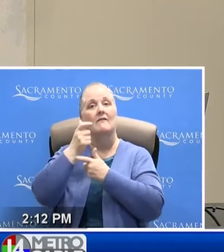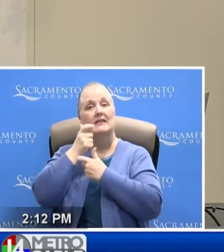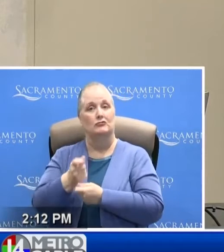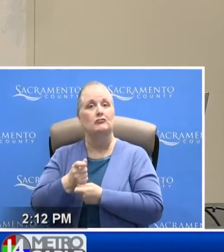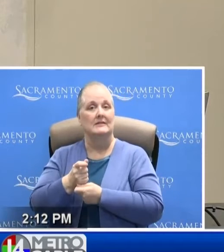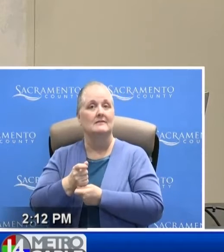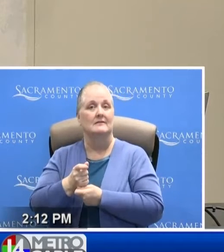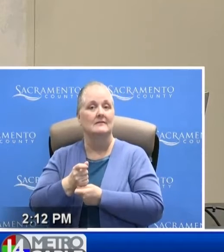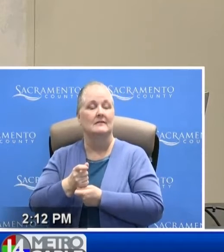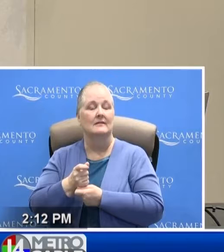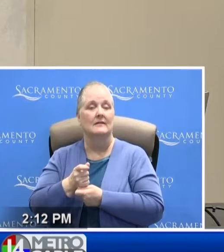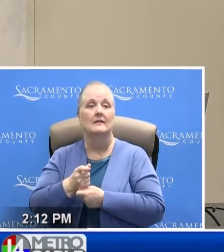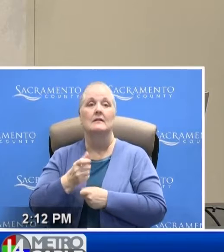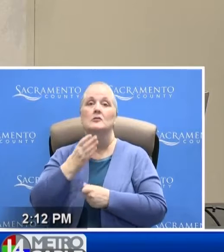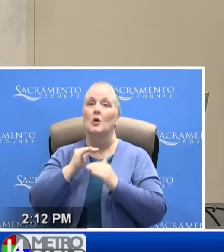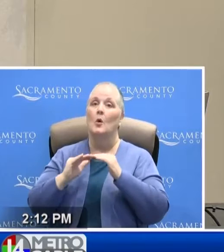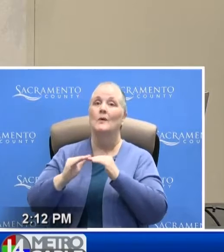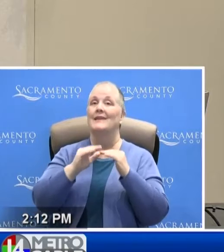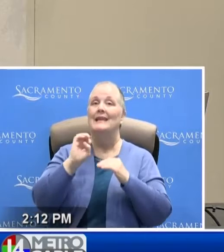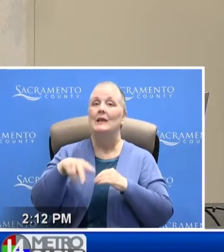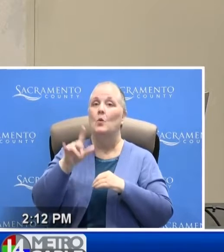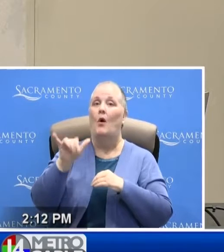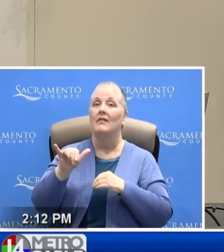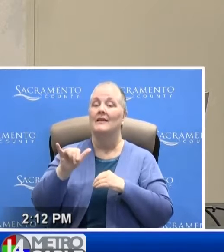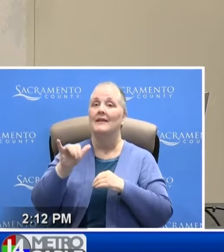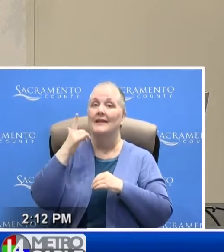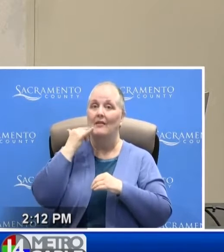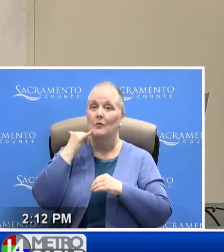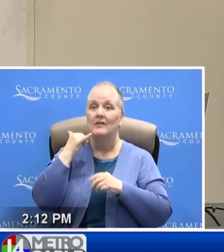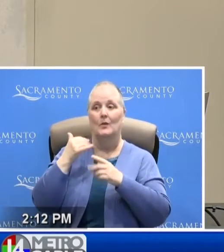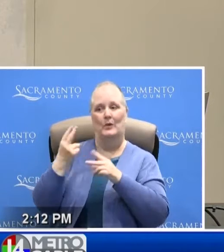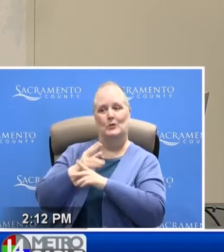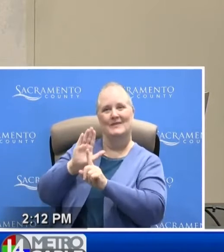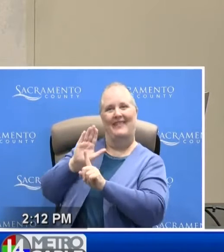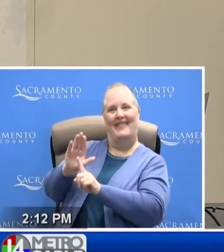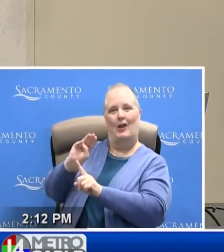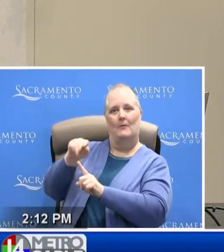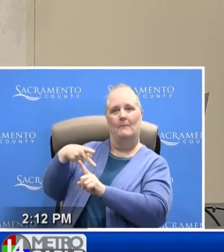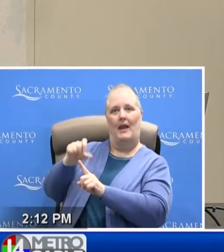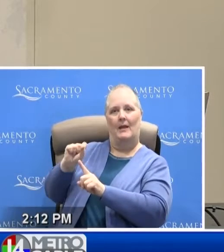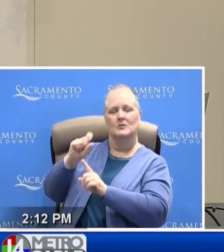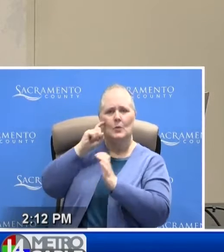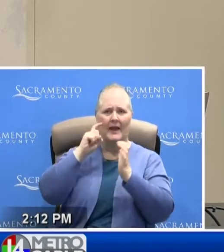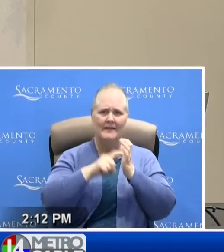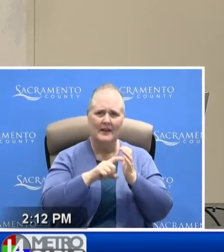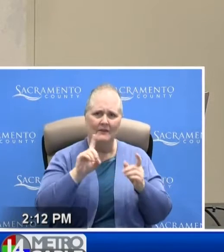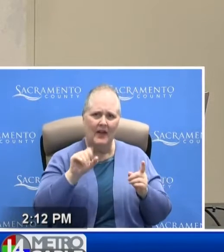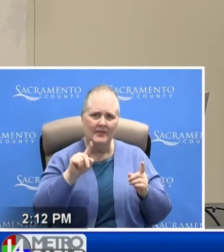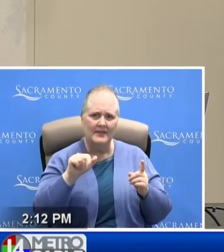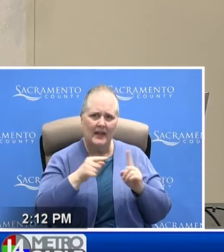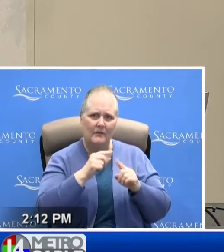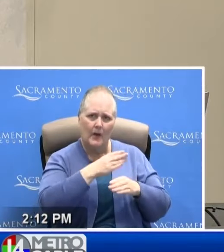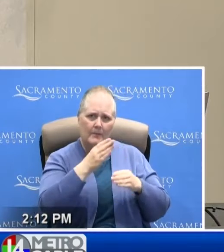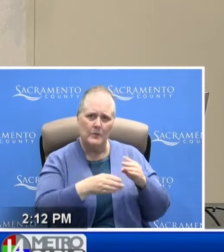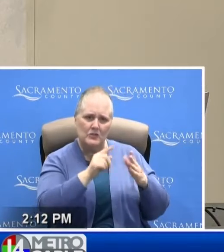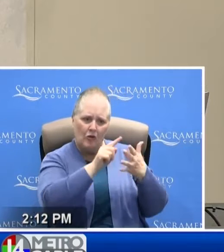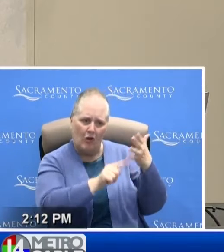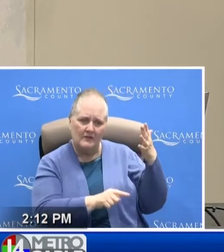and Equality California's maps were actually used to help identify the data from results of Prop eight and Prop